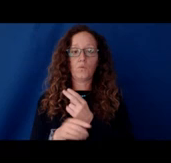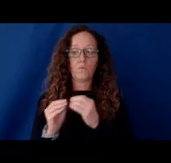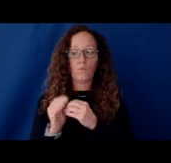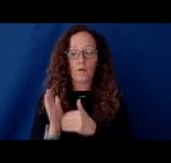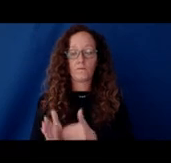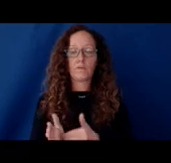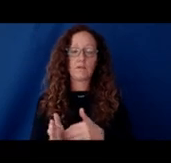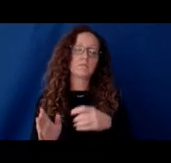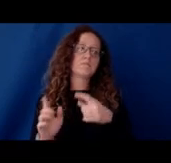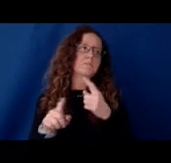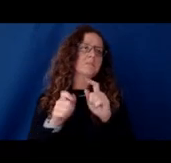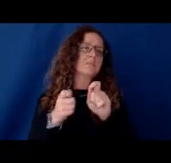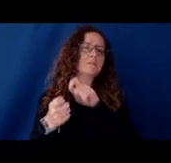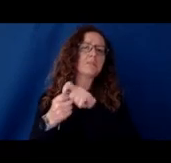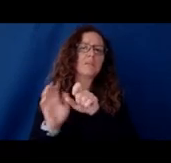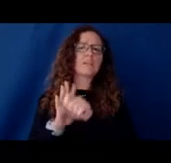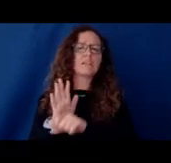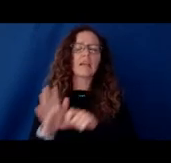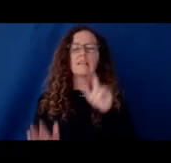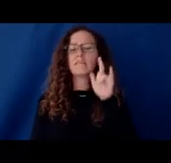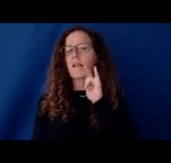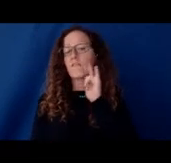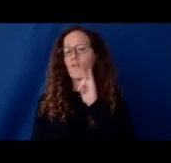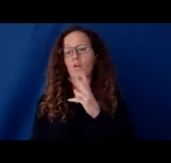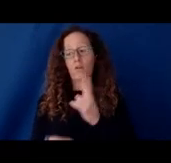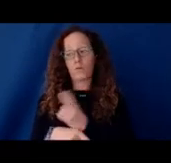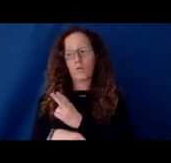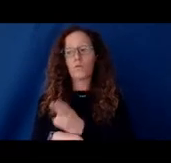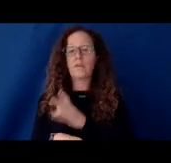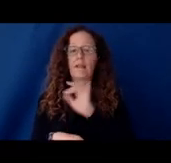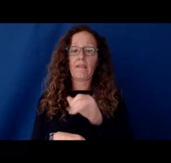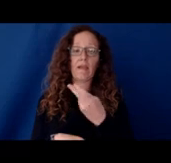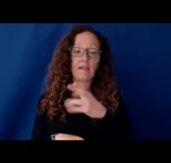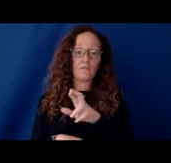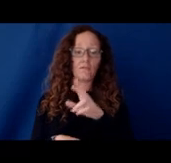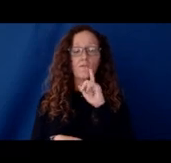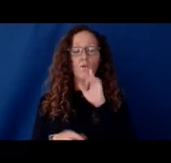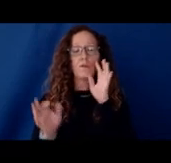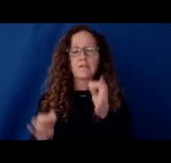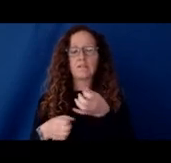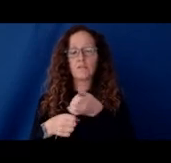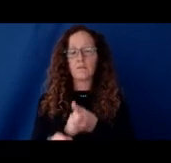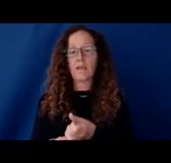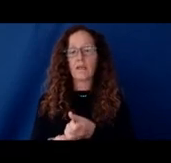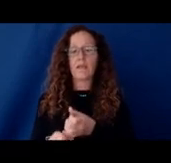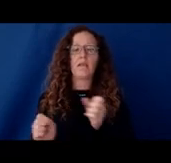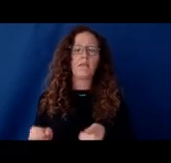leveraging HeatRisk in their decision processes, including putting a KML file of daily HeatRisk on